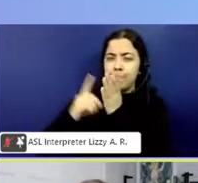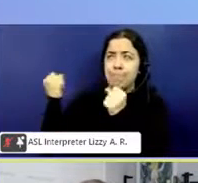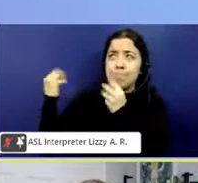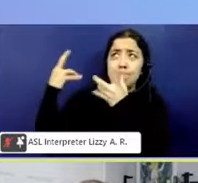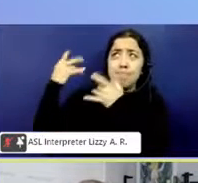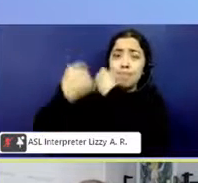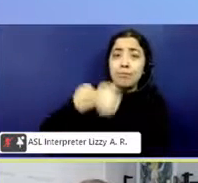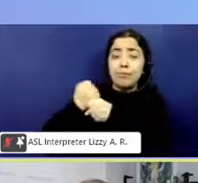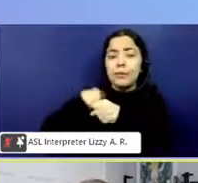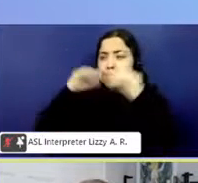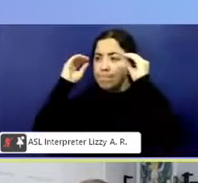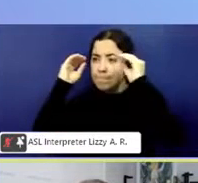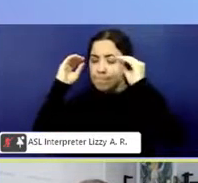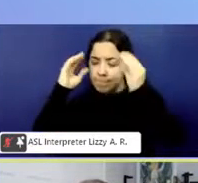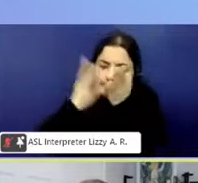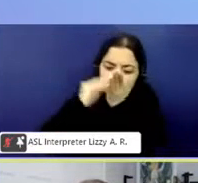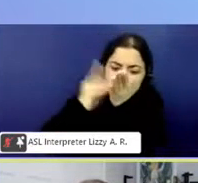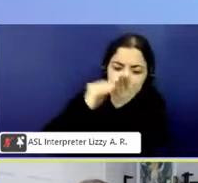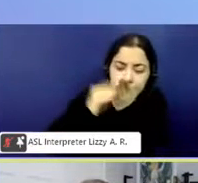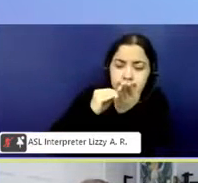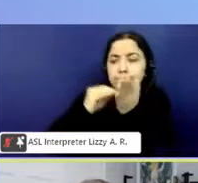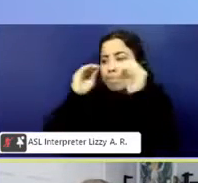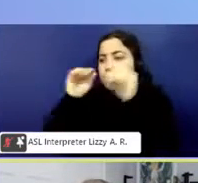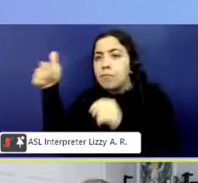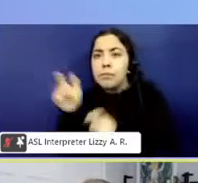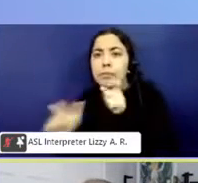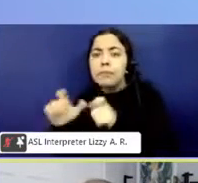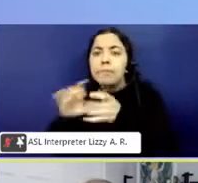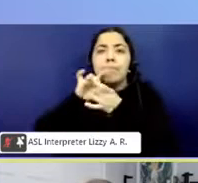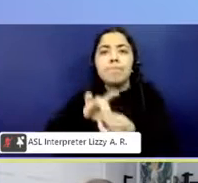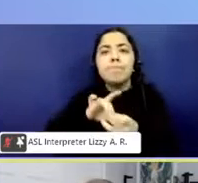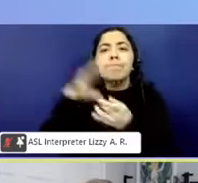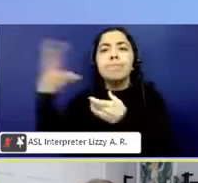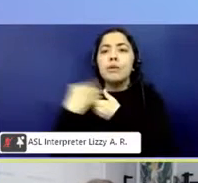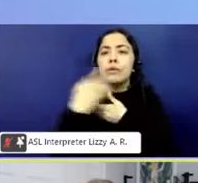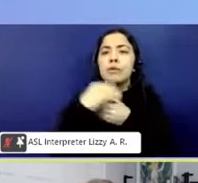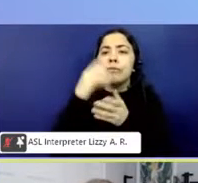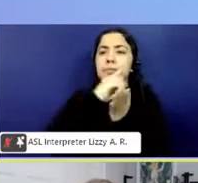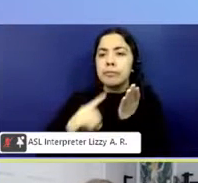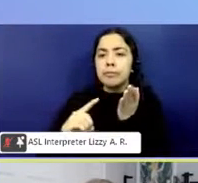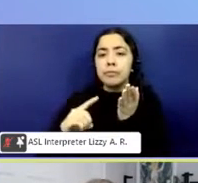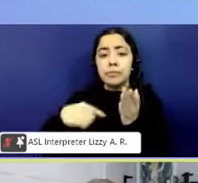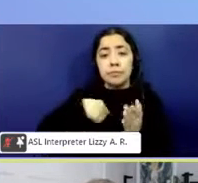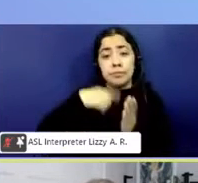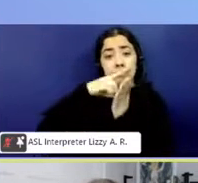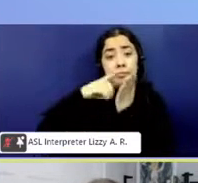others about inclusive design and as a designer who's neurodivergent these guidelines have helped